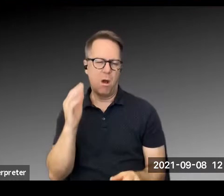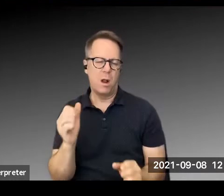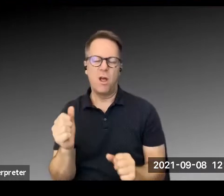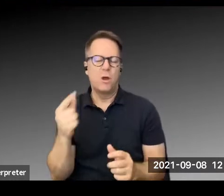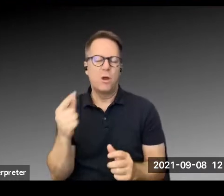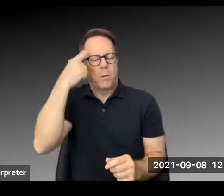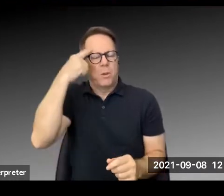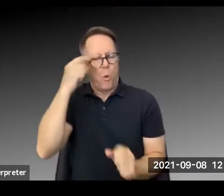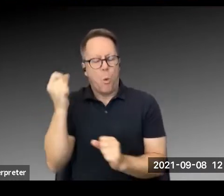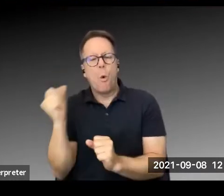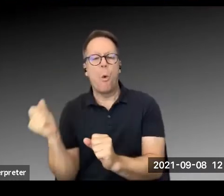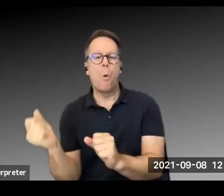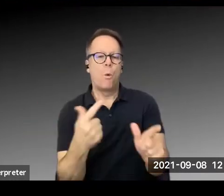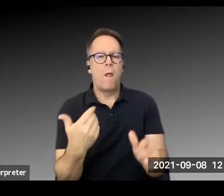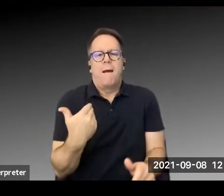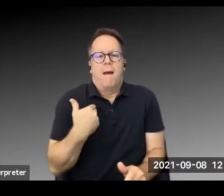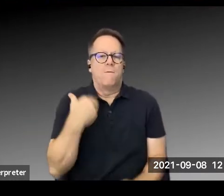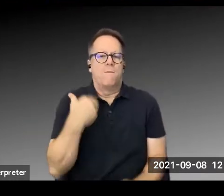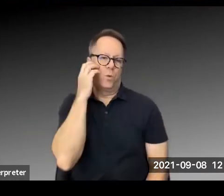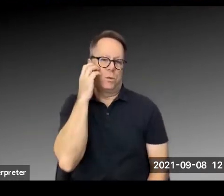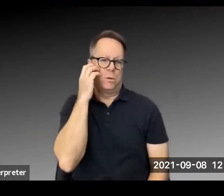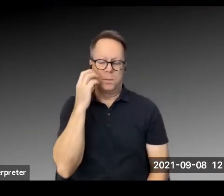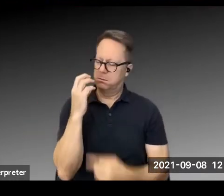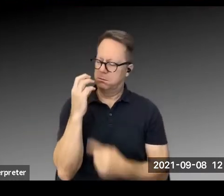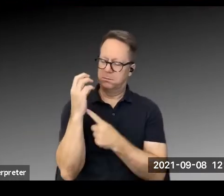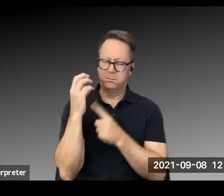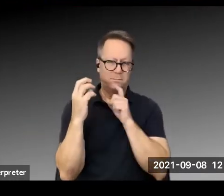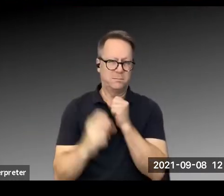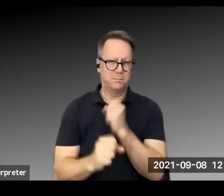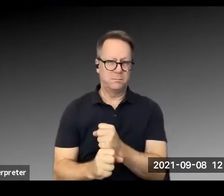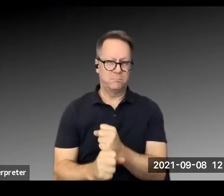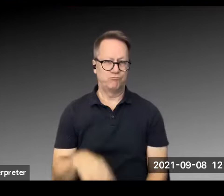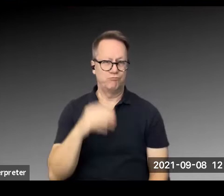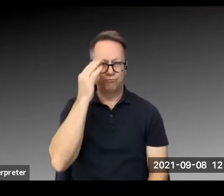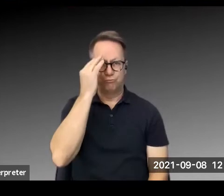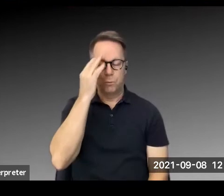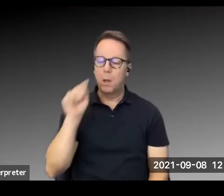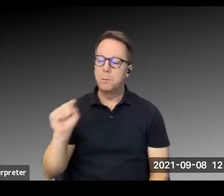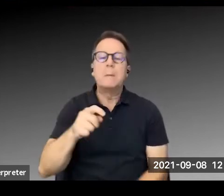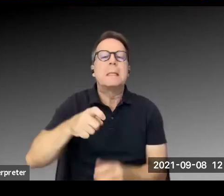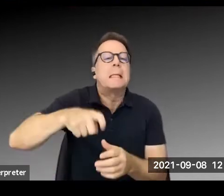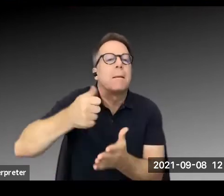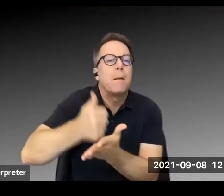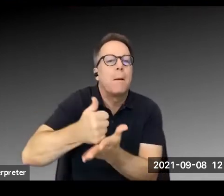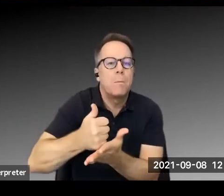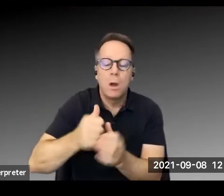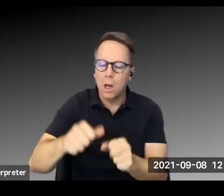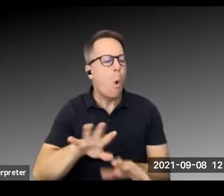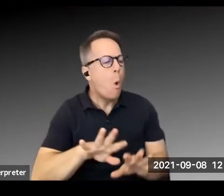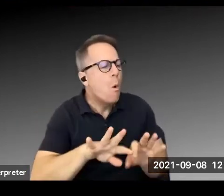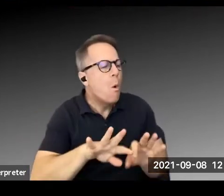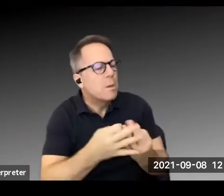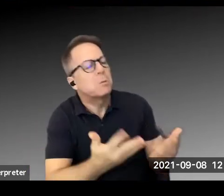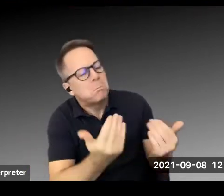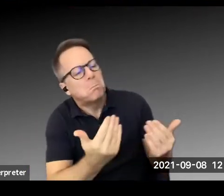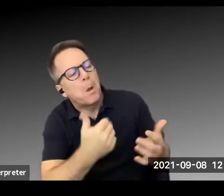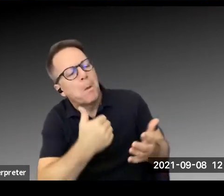could sell quarantine in those in that didn't help could just turn whomever was in their family to be able to care for them.